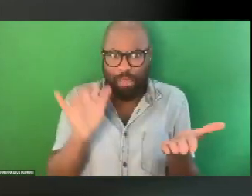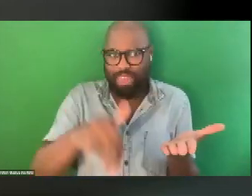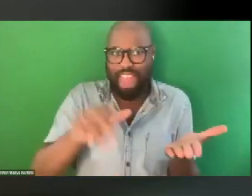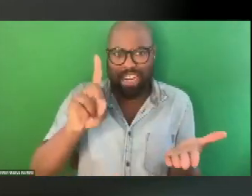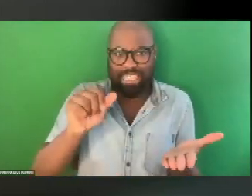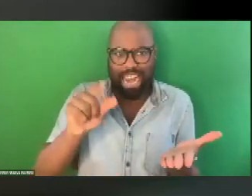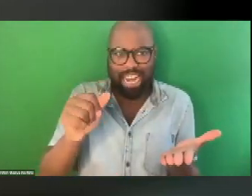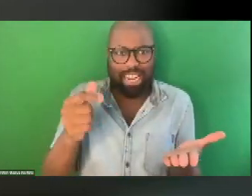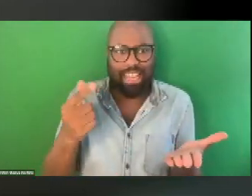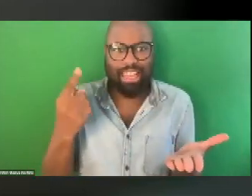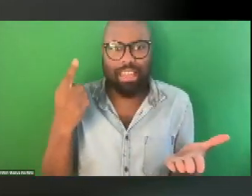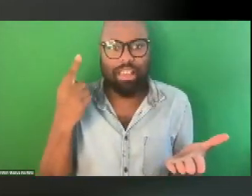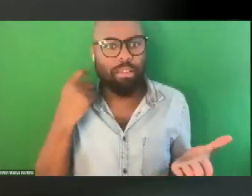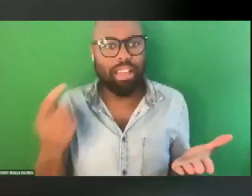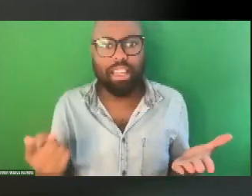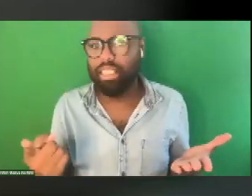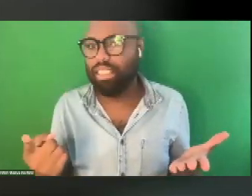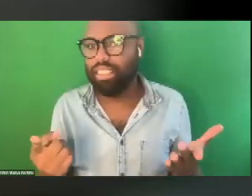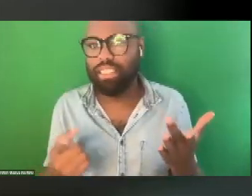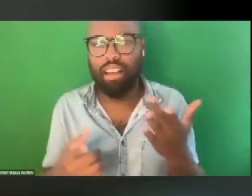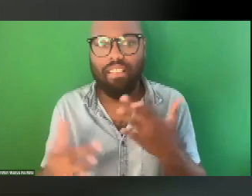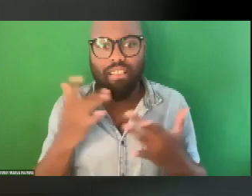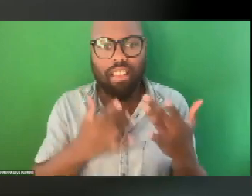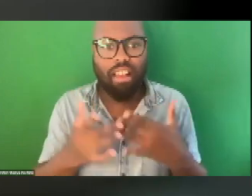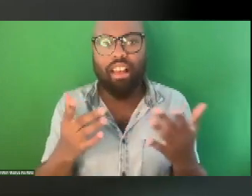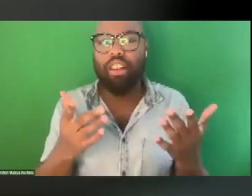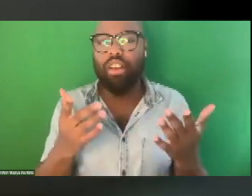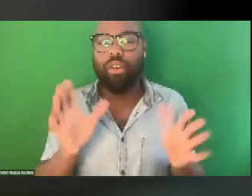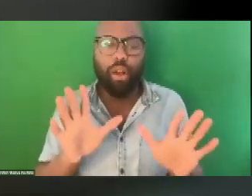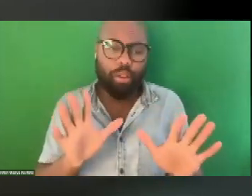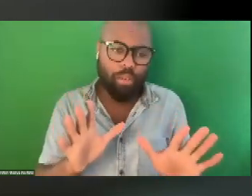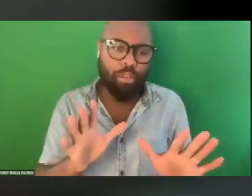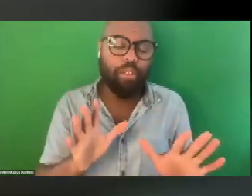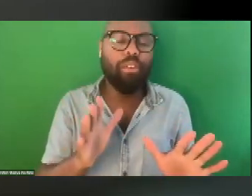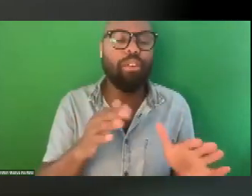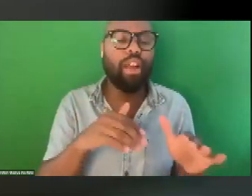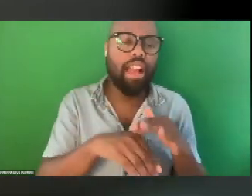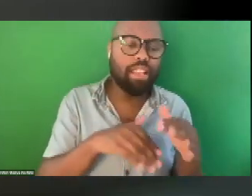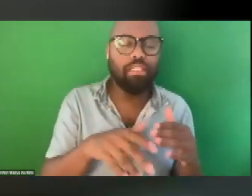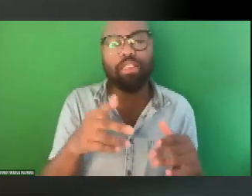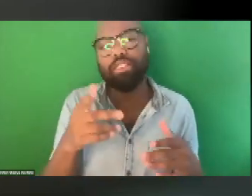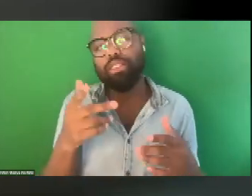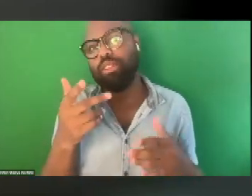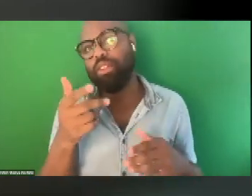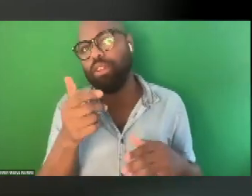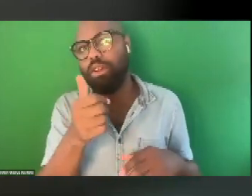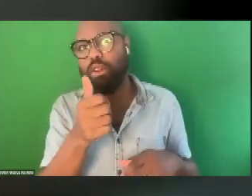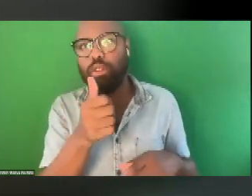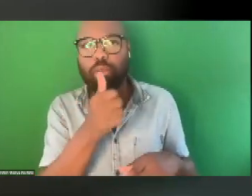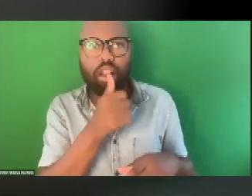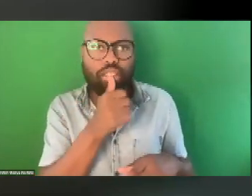of the privacy or the contracts or agreements that MCOs have with states.